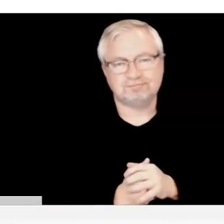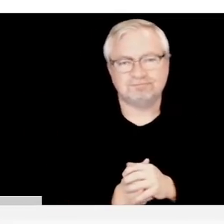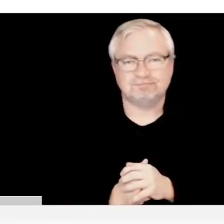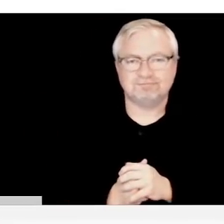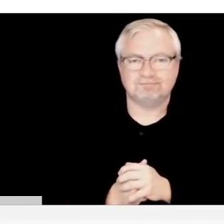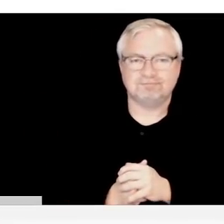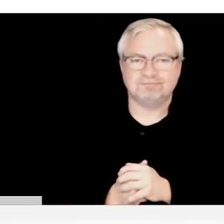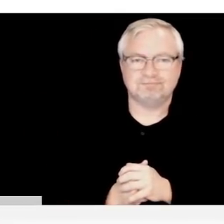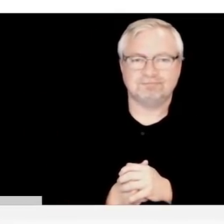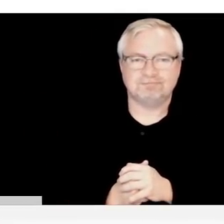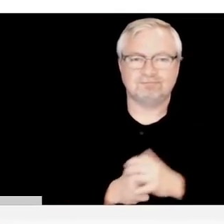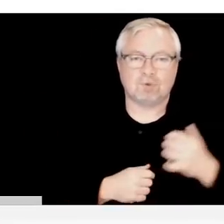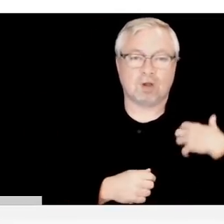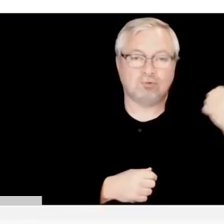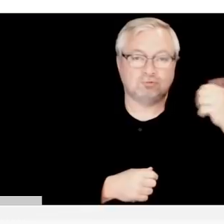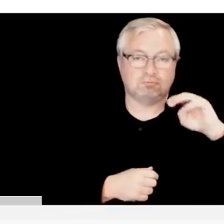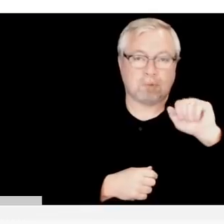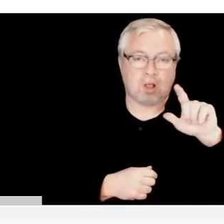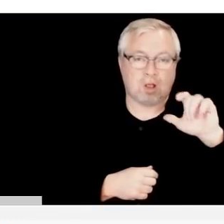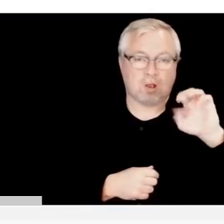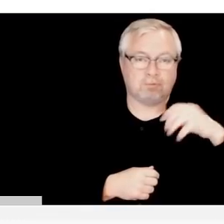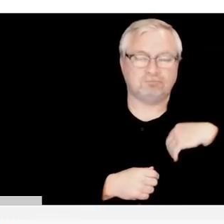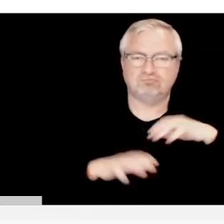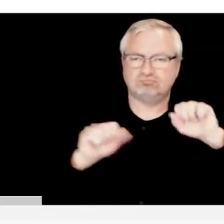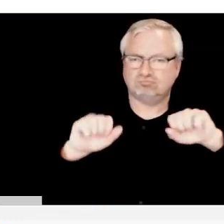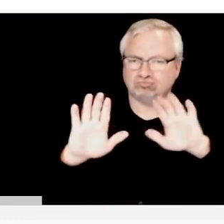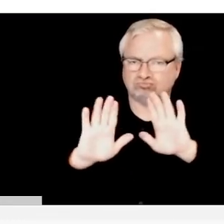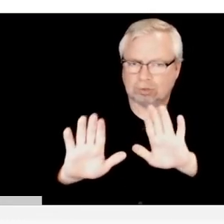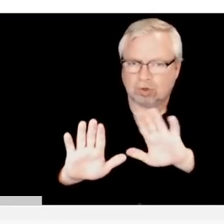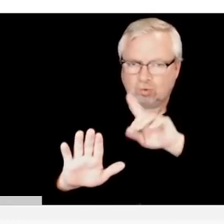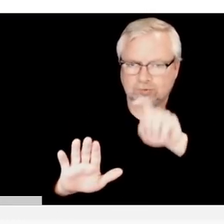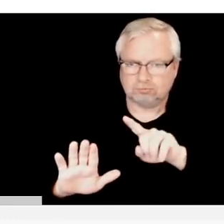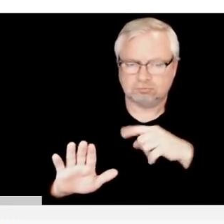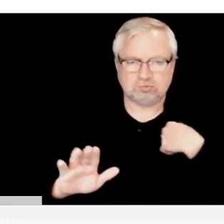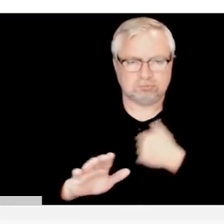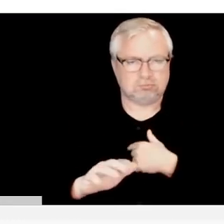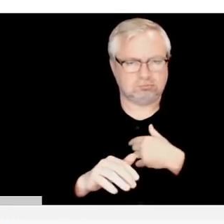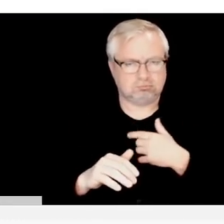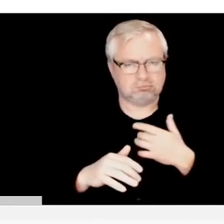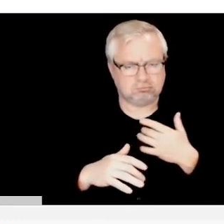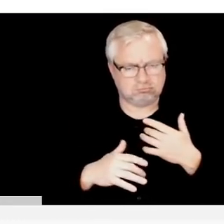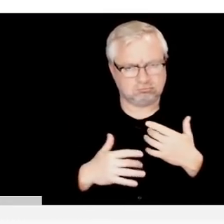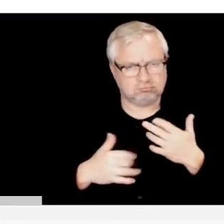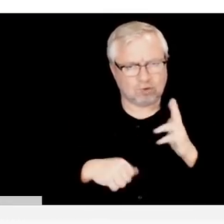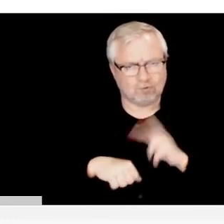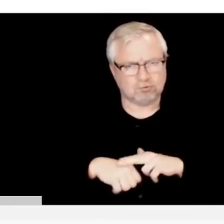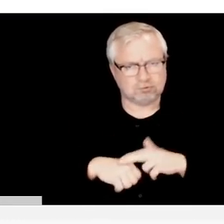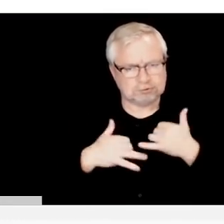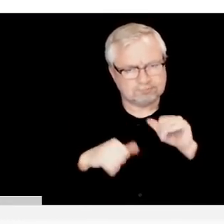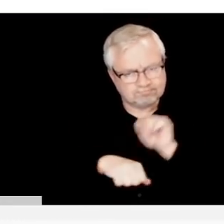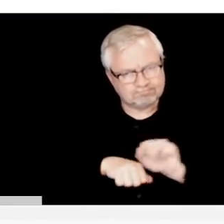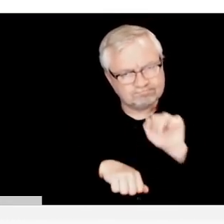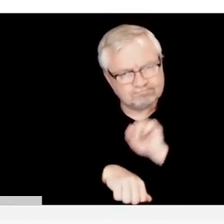That's a great question, and certainly what we are working on now to implement that plan.